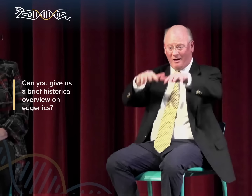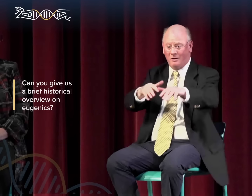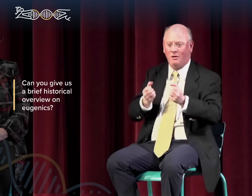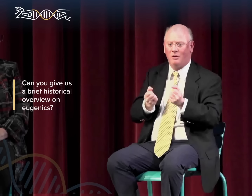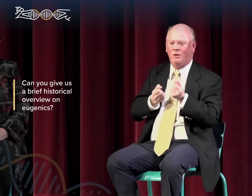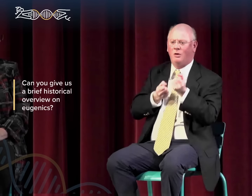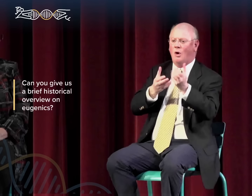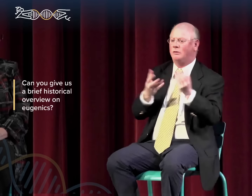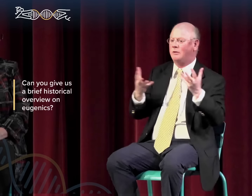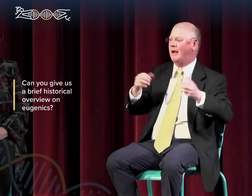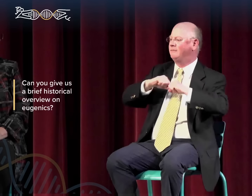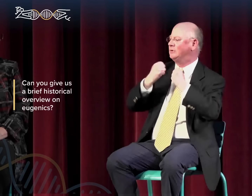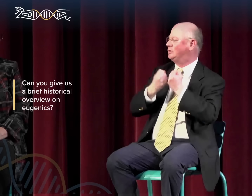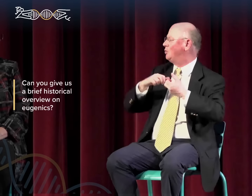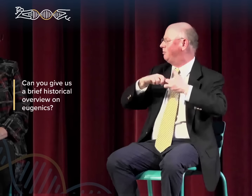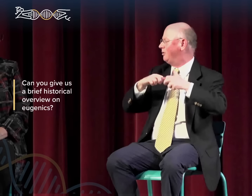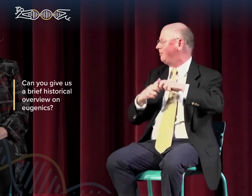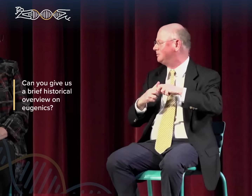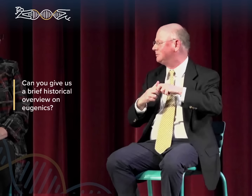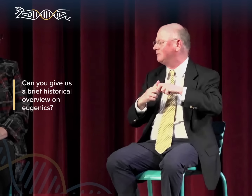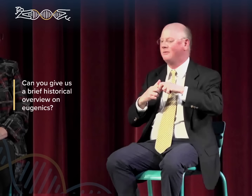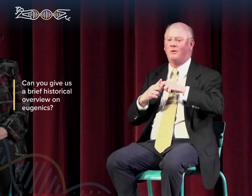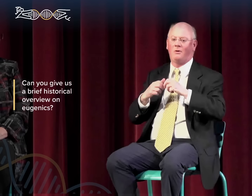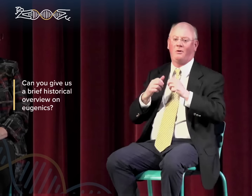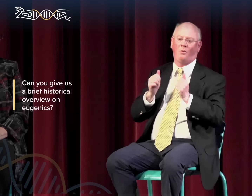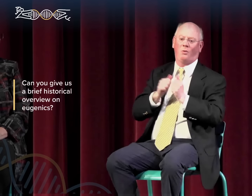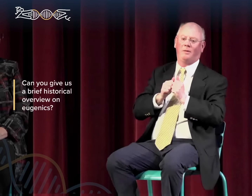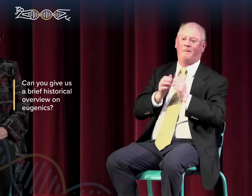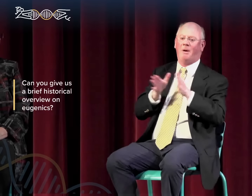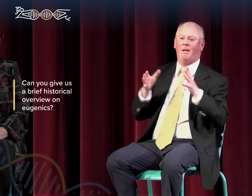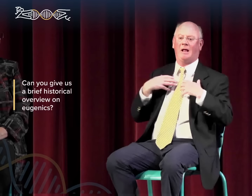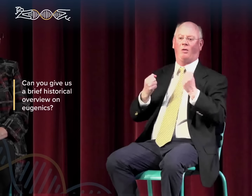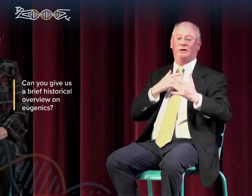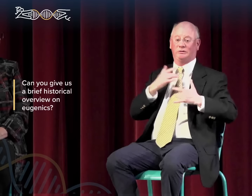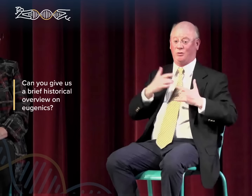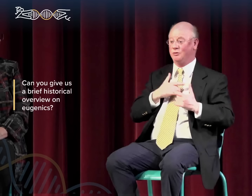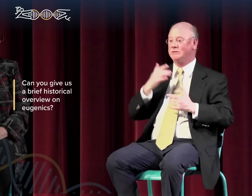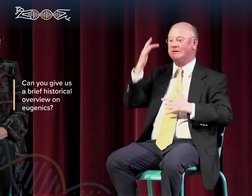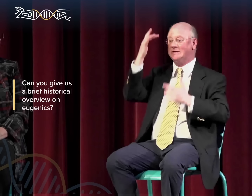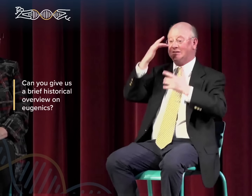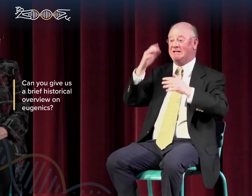there were a lot of social problems that came as well as illnesses.